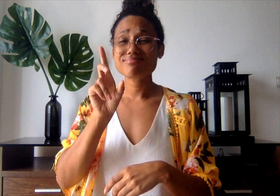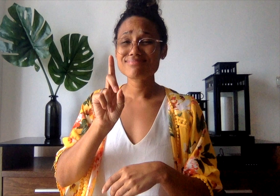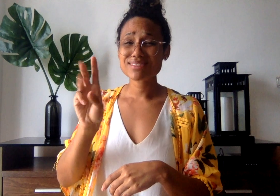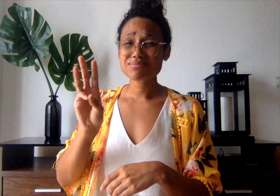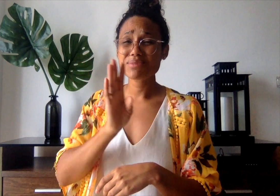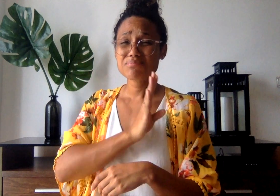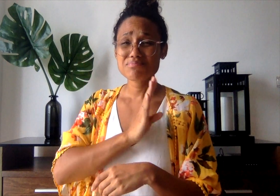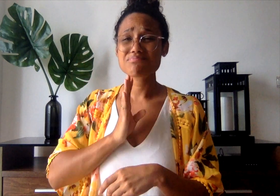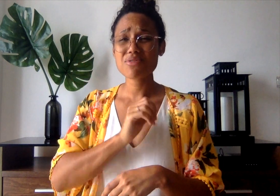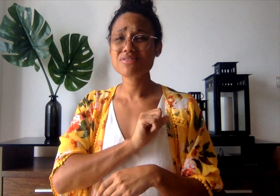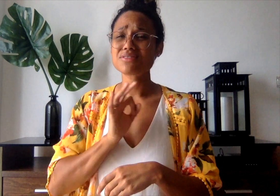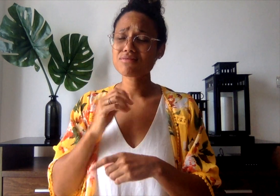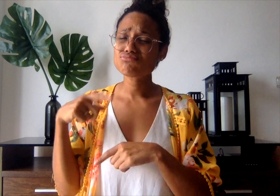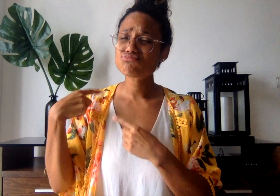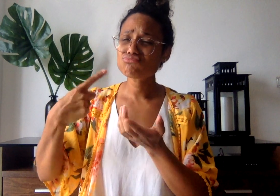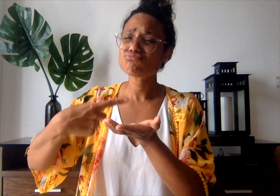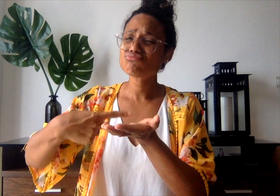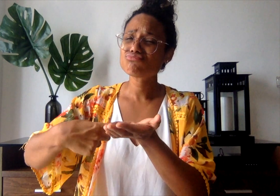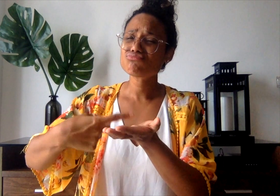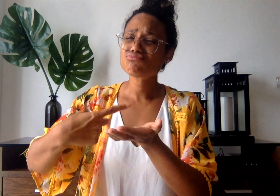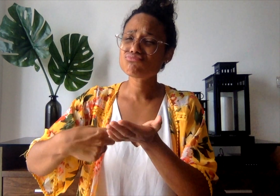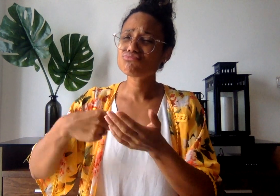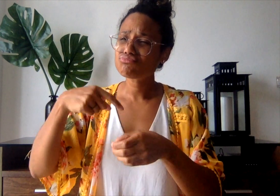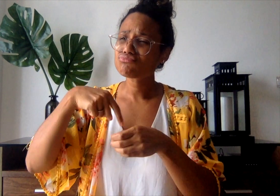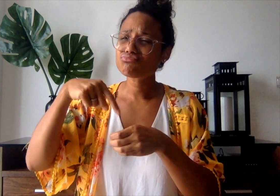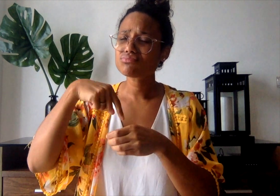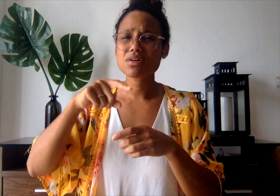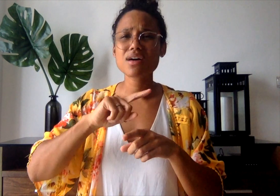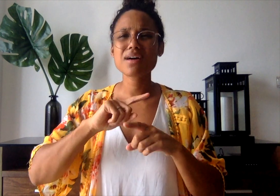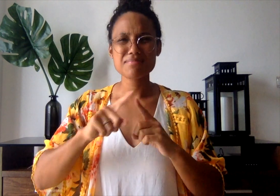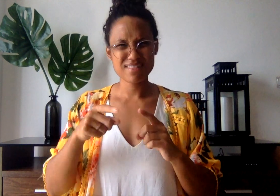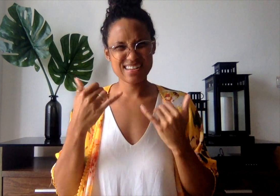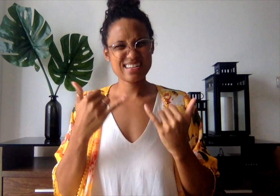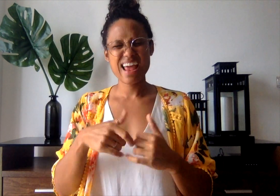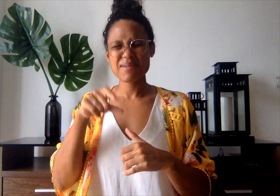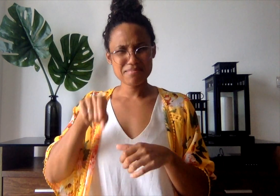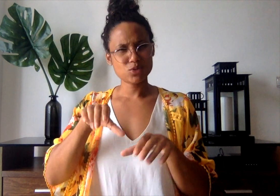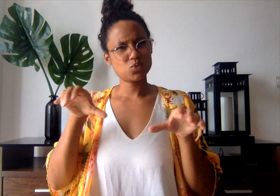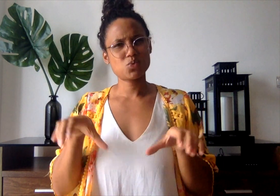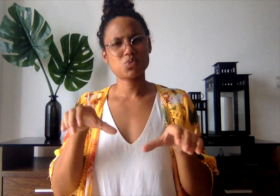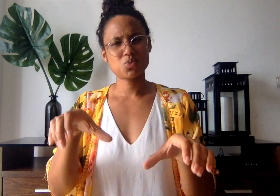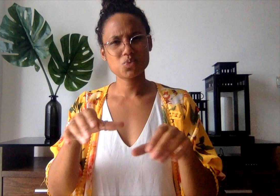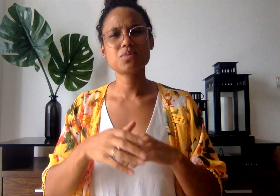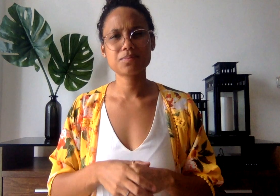This has been discussed internally for some time now, but we must finally take action.